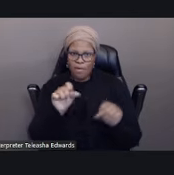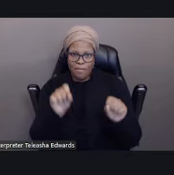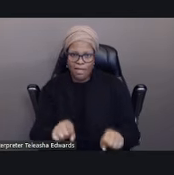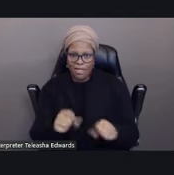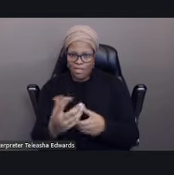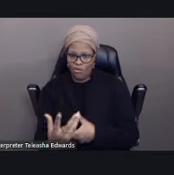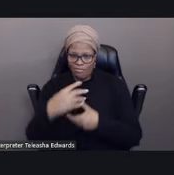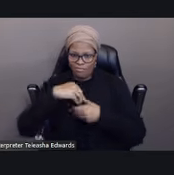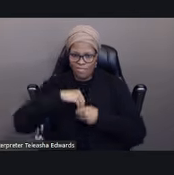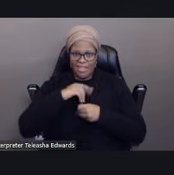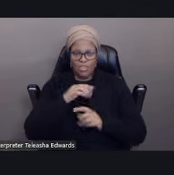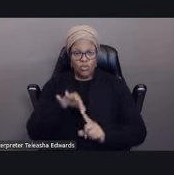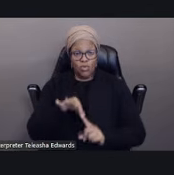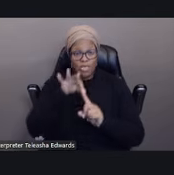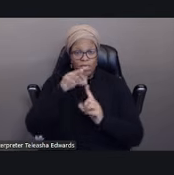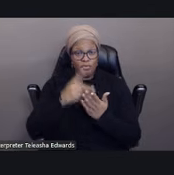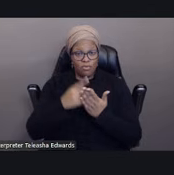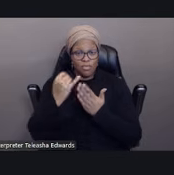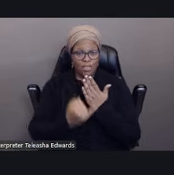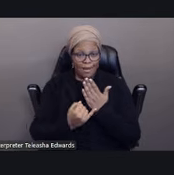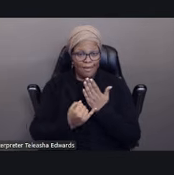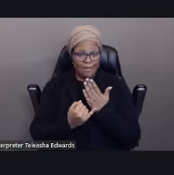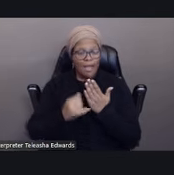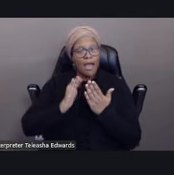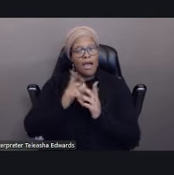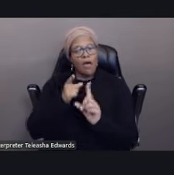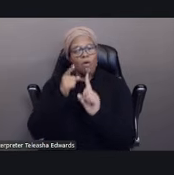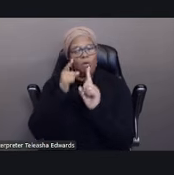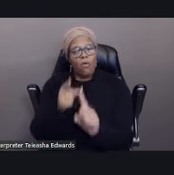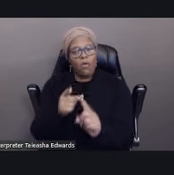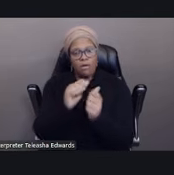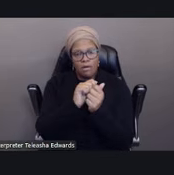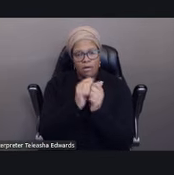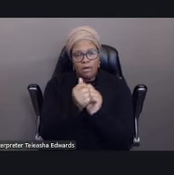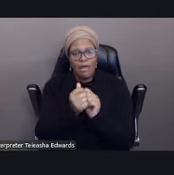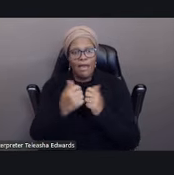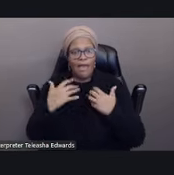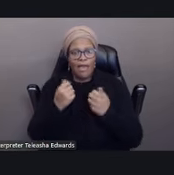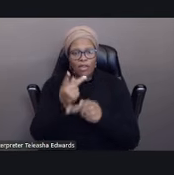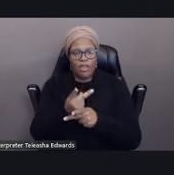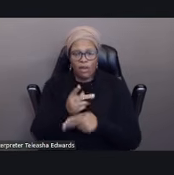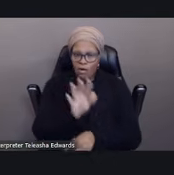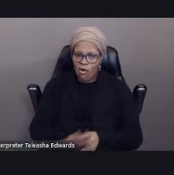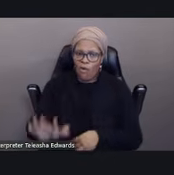project. Our goal is to transform health care across all 100 counties and we know that the rural